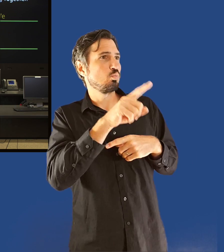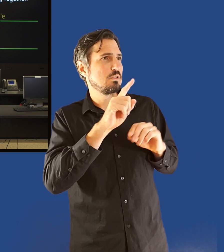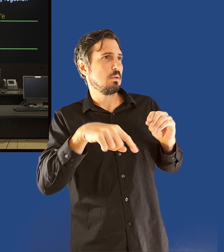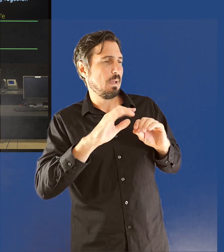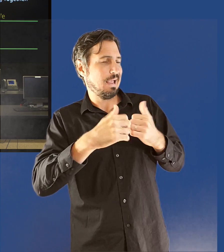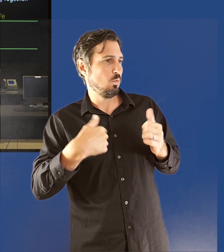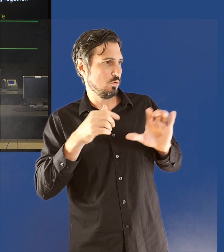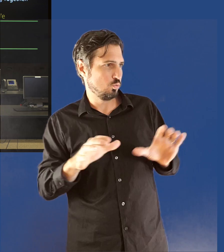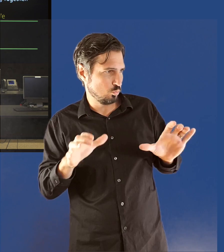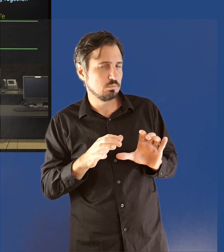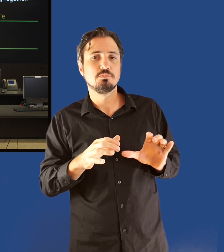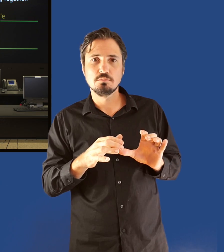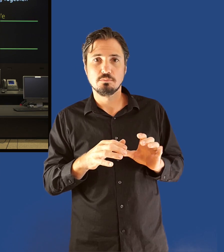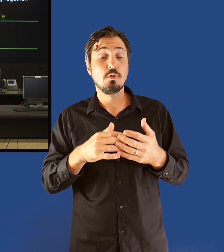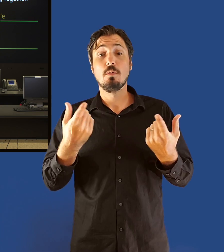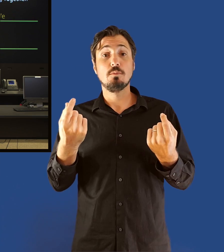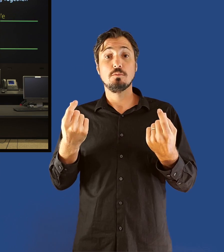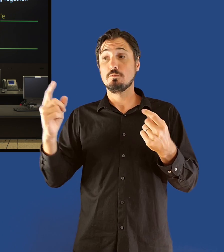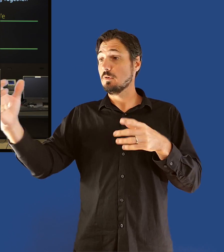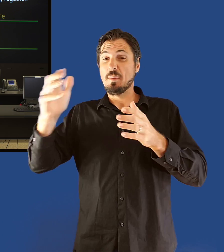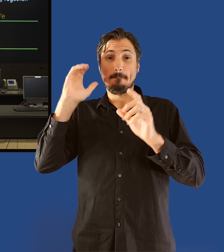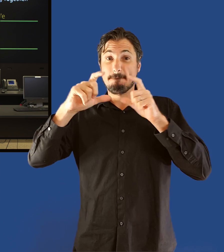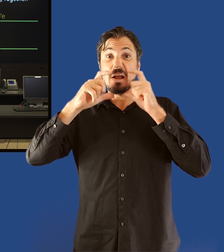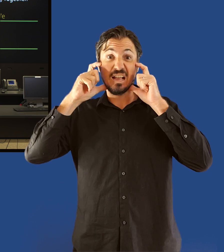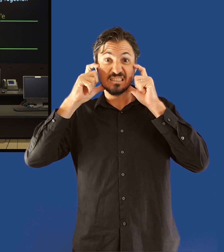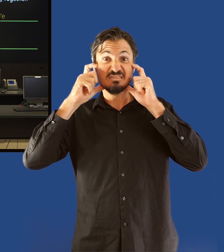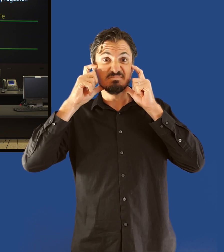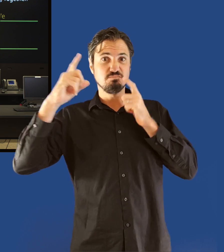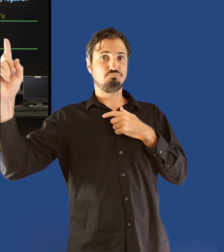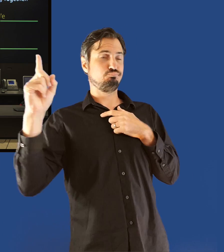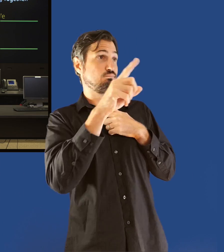In each case, the masked team members knocked on the front door, then stepped back six feet.